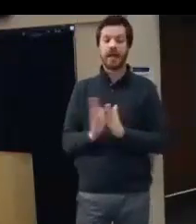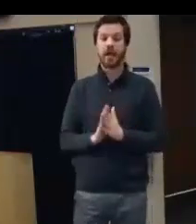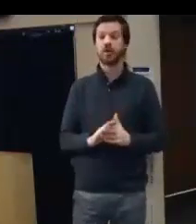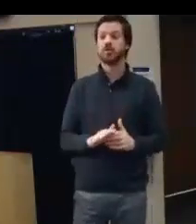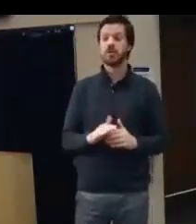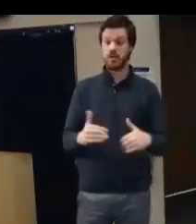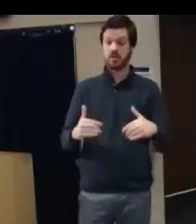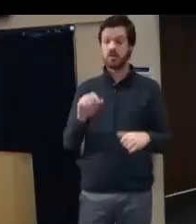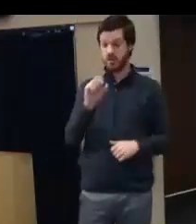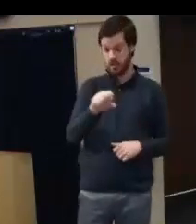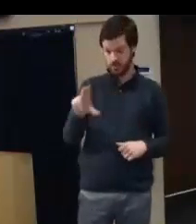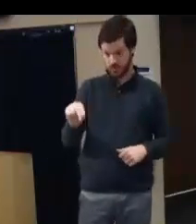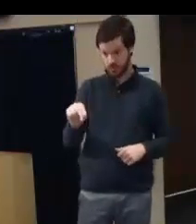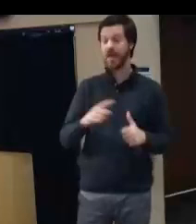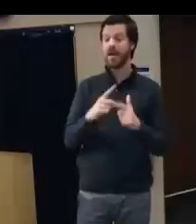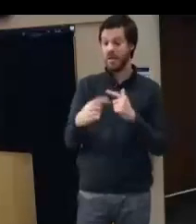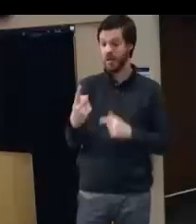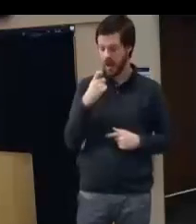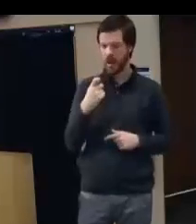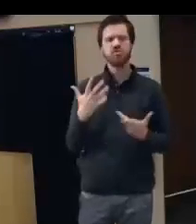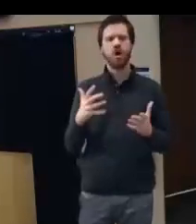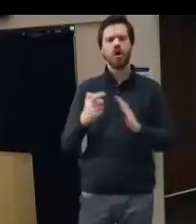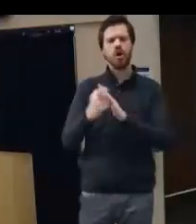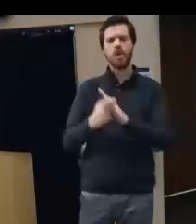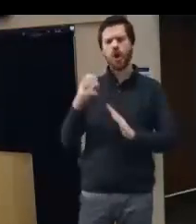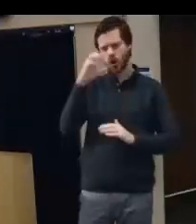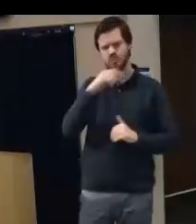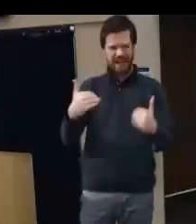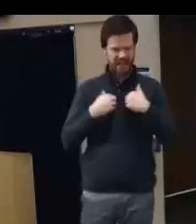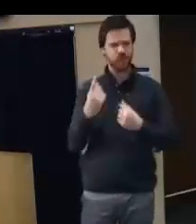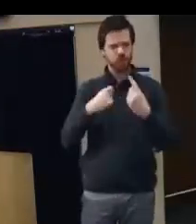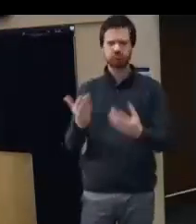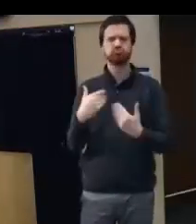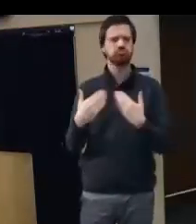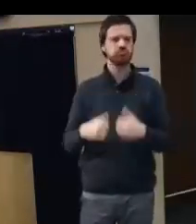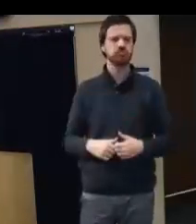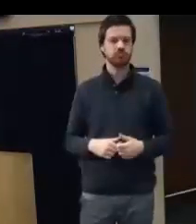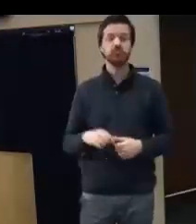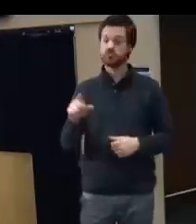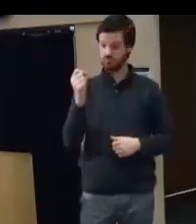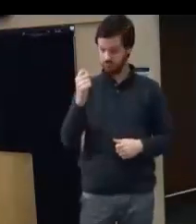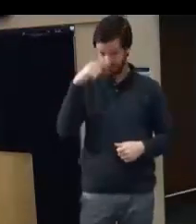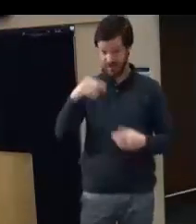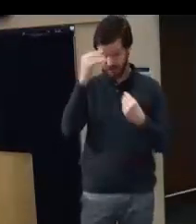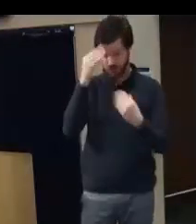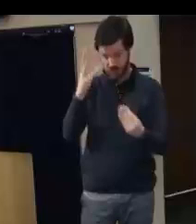rather than asking a yes or no question instead of saying do you understand this information say